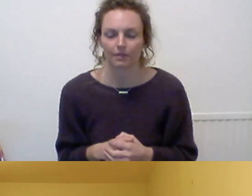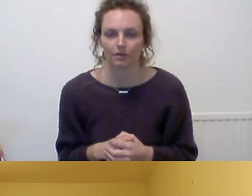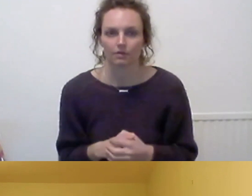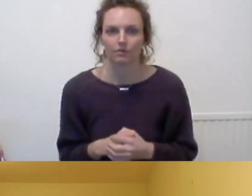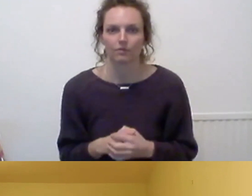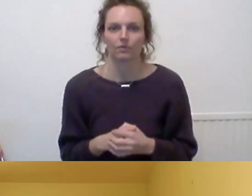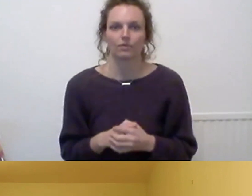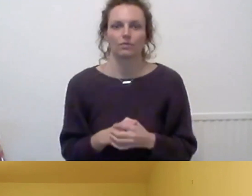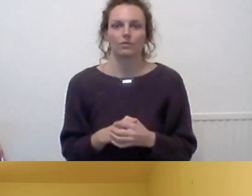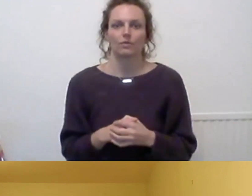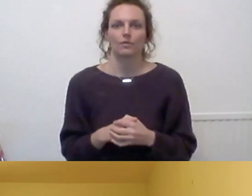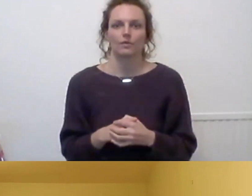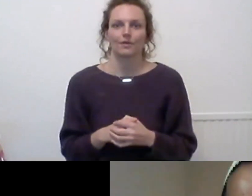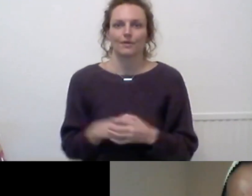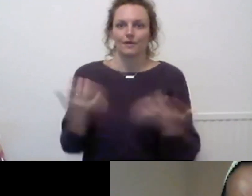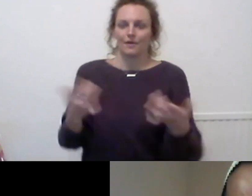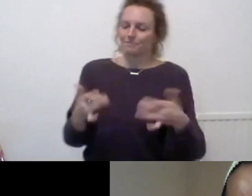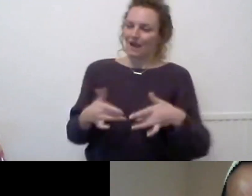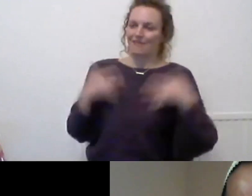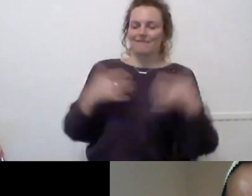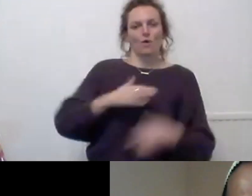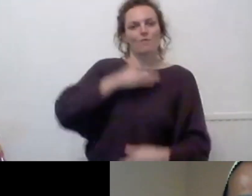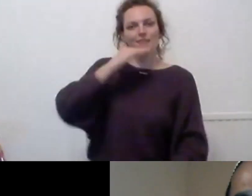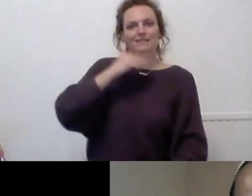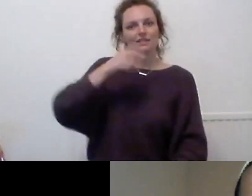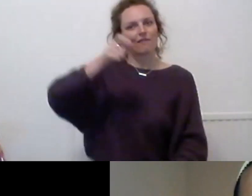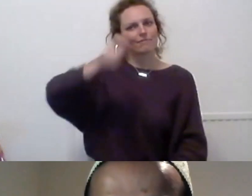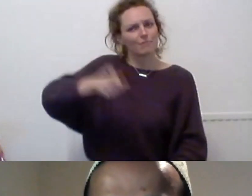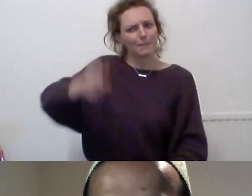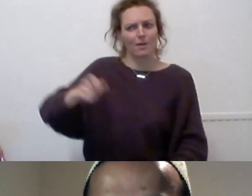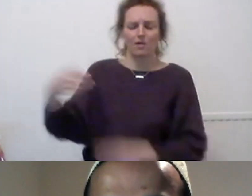all our surgeries to make me slightly concerned. And actually, I think he just emphasizes to me